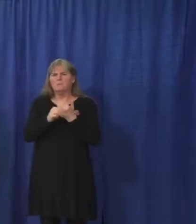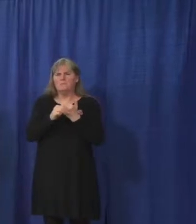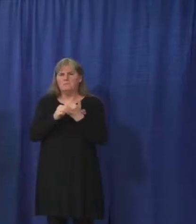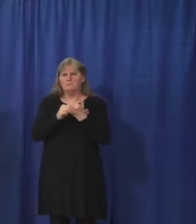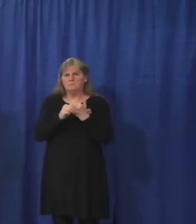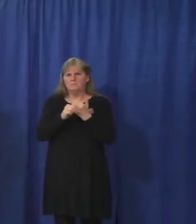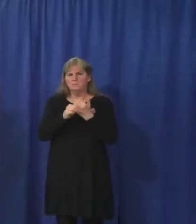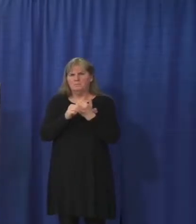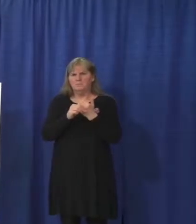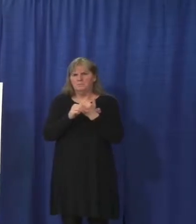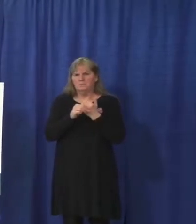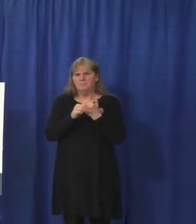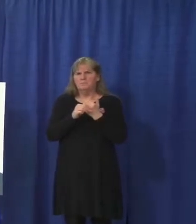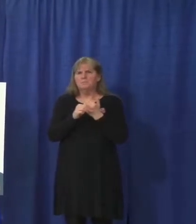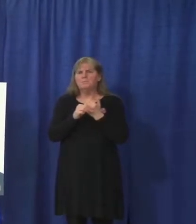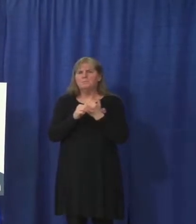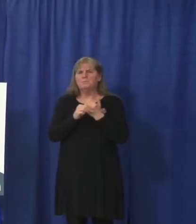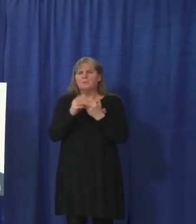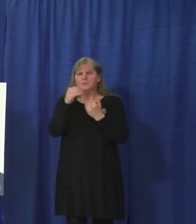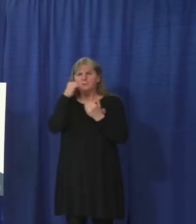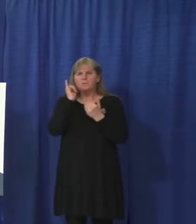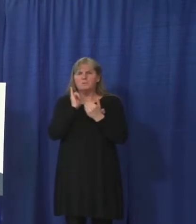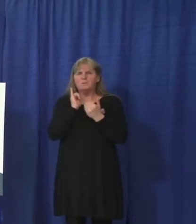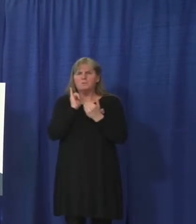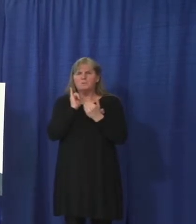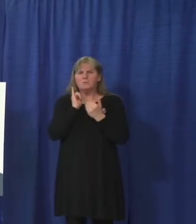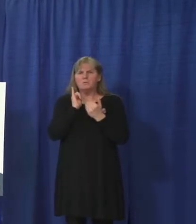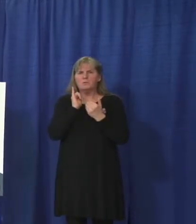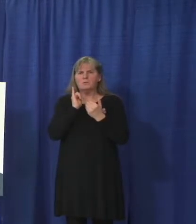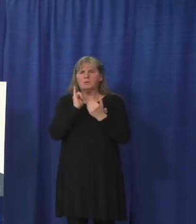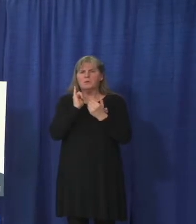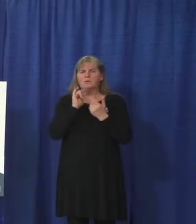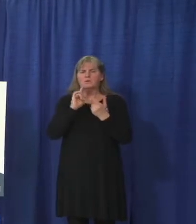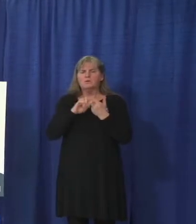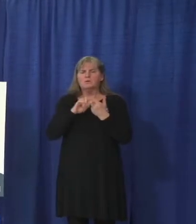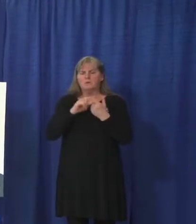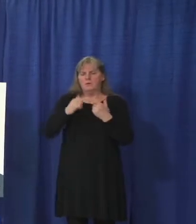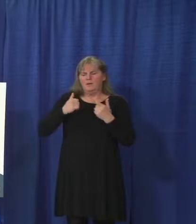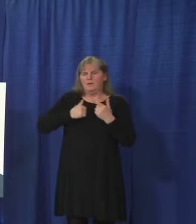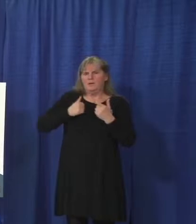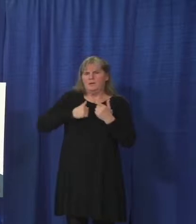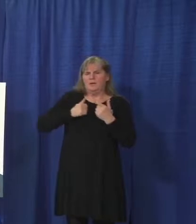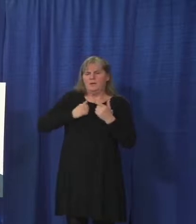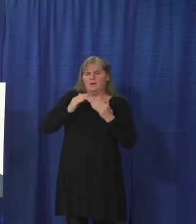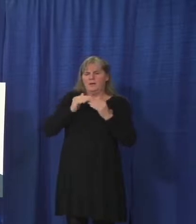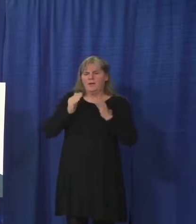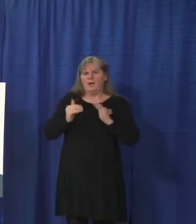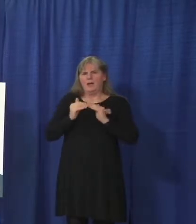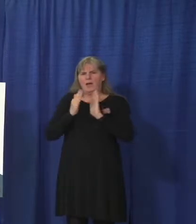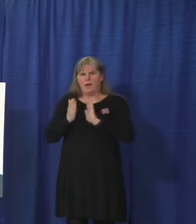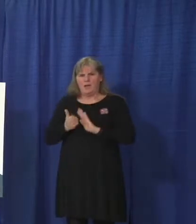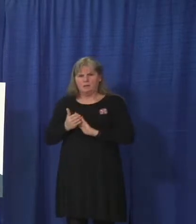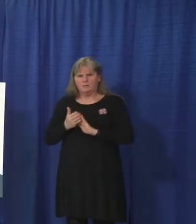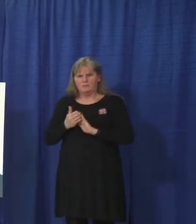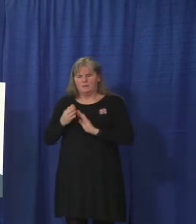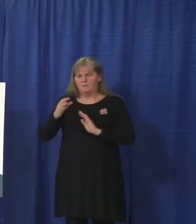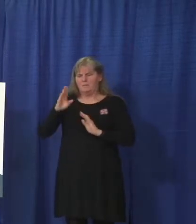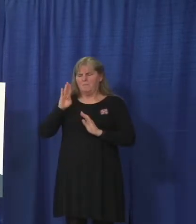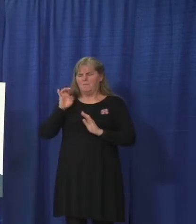from Yukon to the Canada housing benefit which began in November, The specifics around different